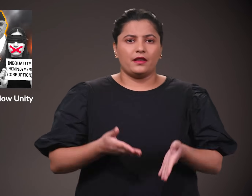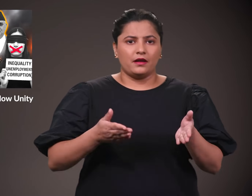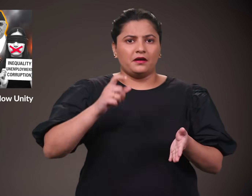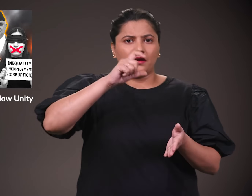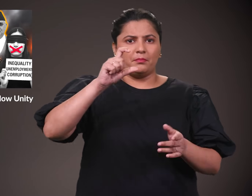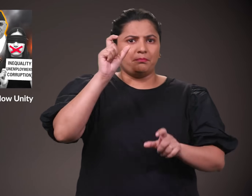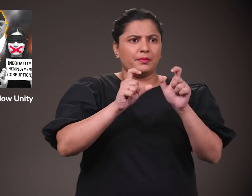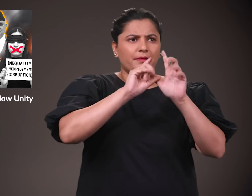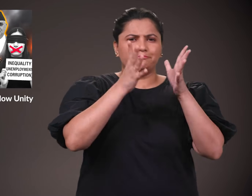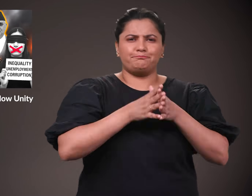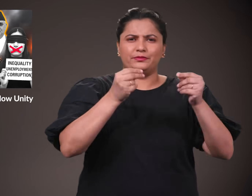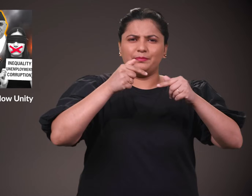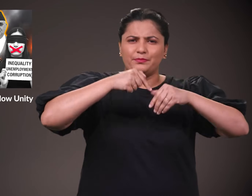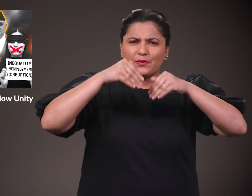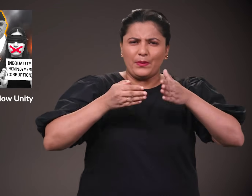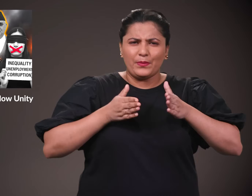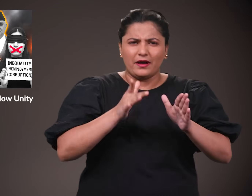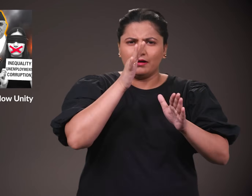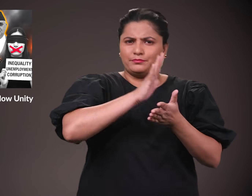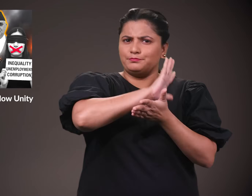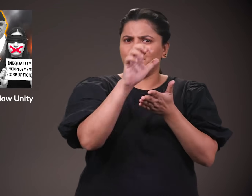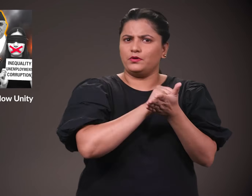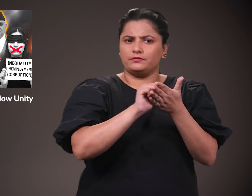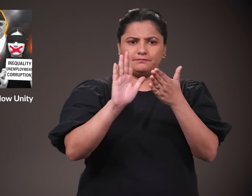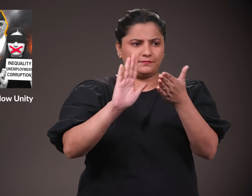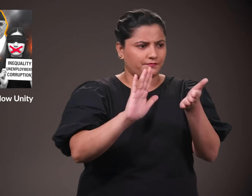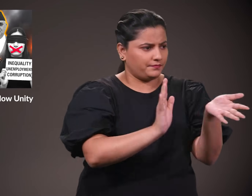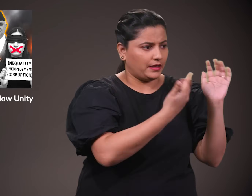Now, the corrupt ministers have paved their way.